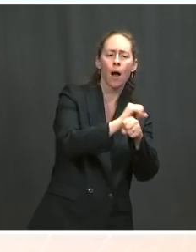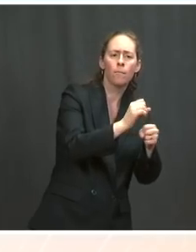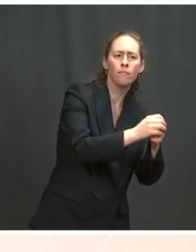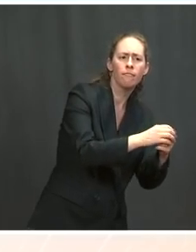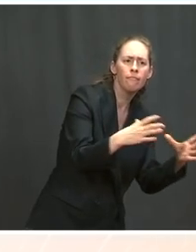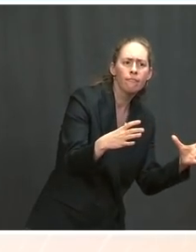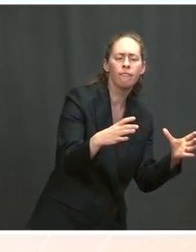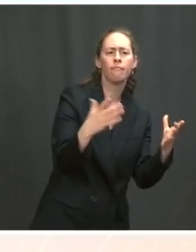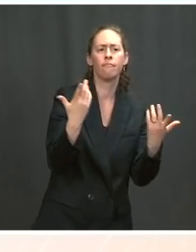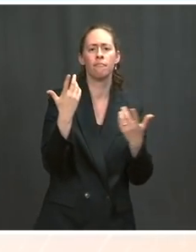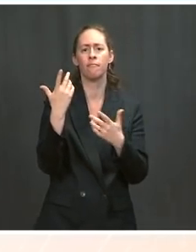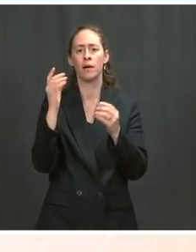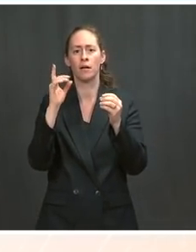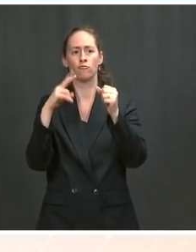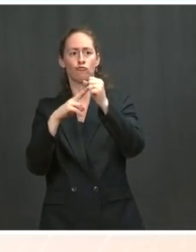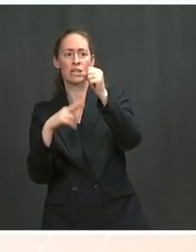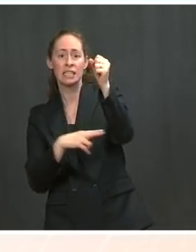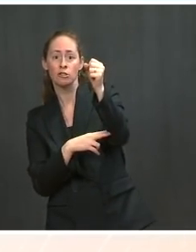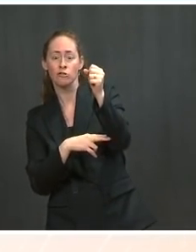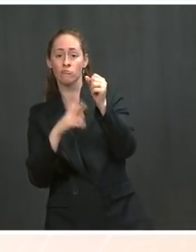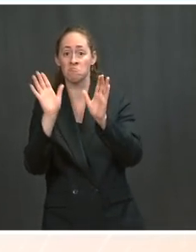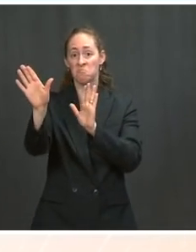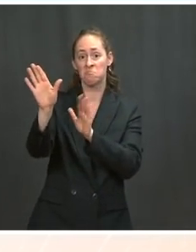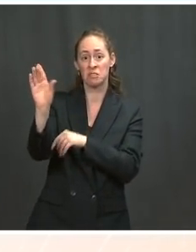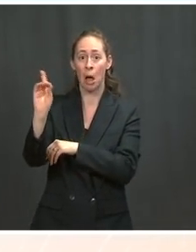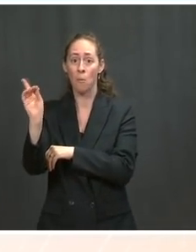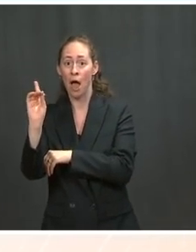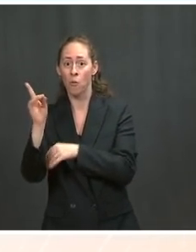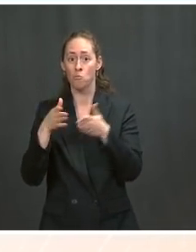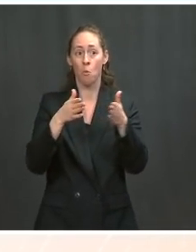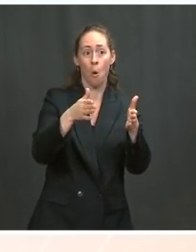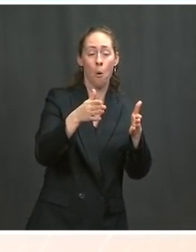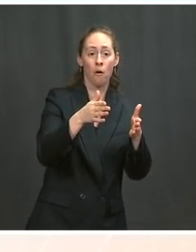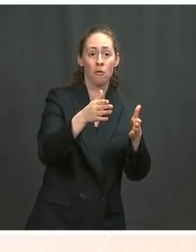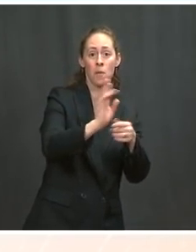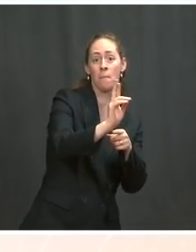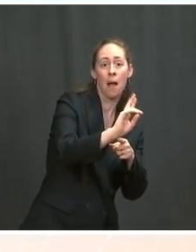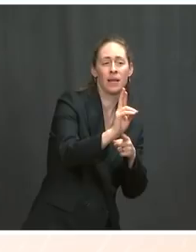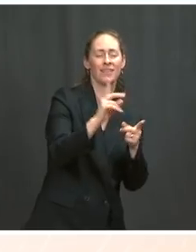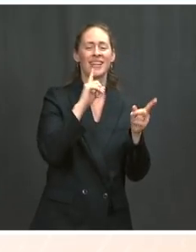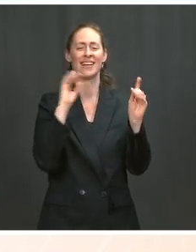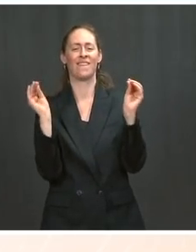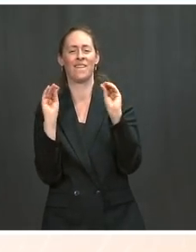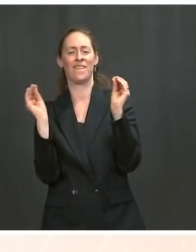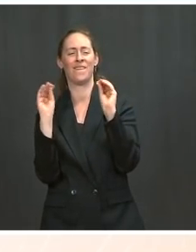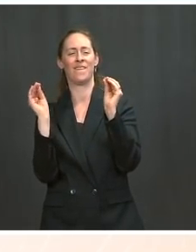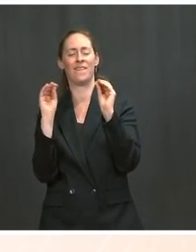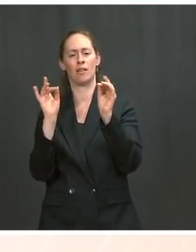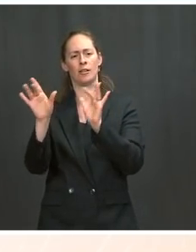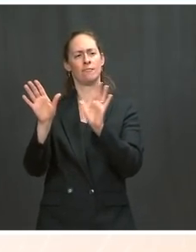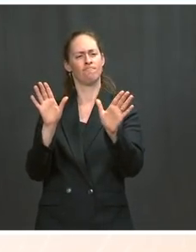How to pay for it has long been the area where there -- where we need to find more common ground.